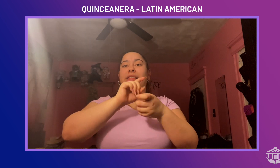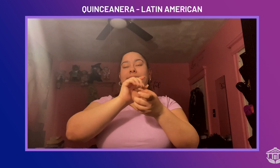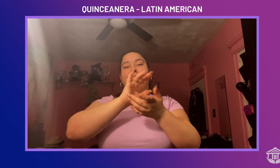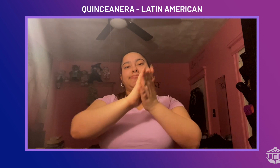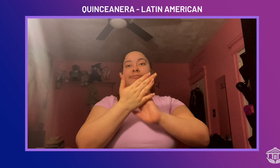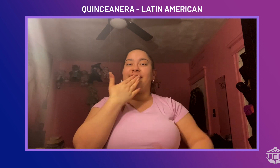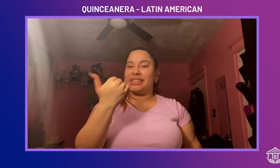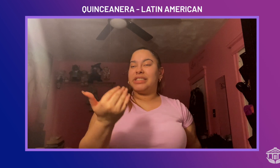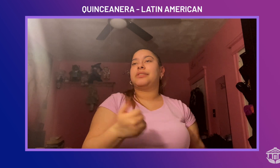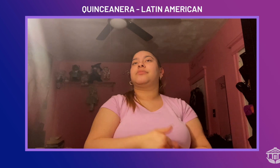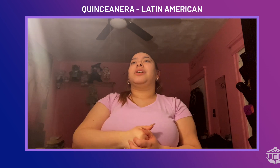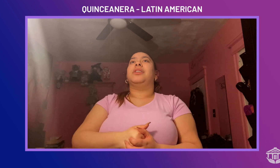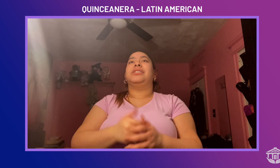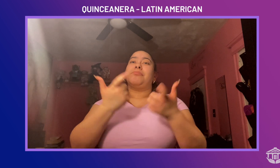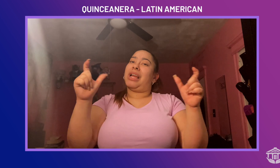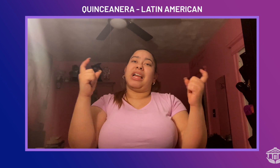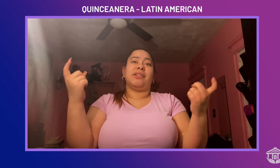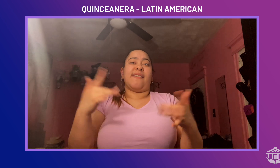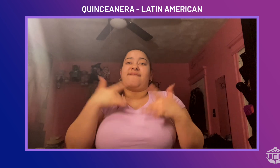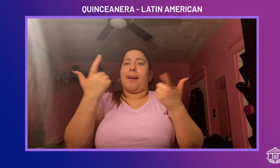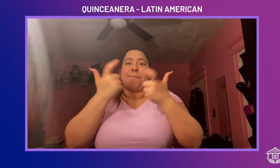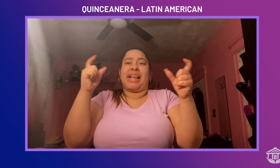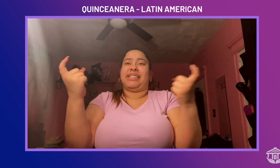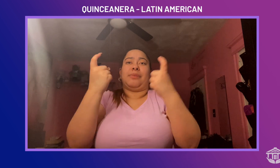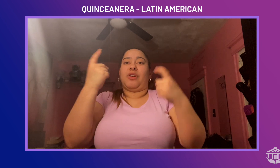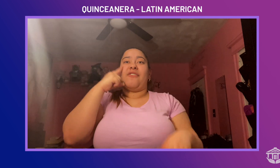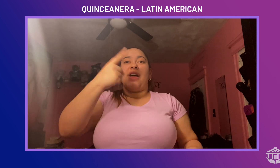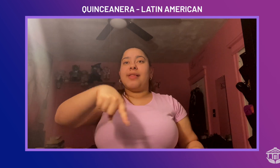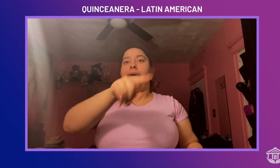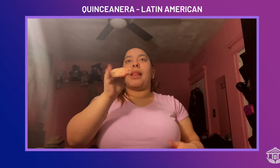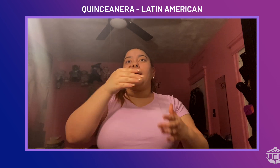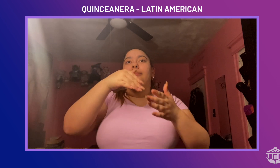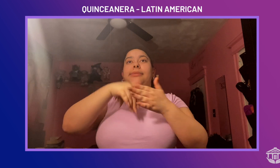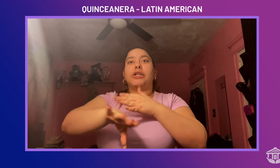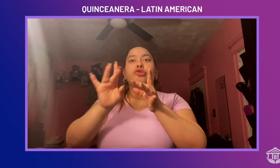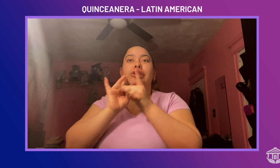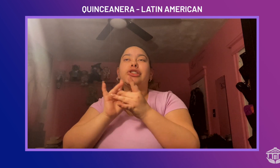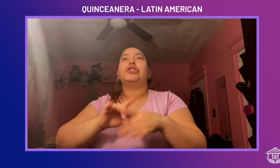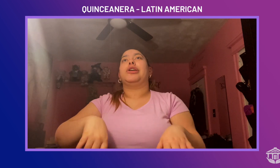15. It’s an important milestone because that’s the age when you start to date, learn to drive,